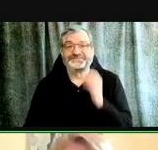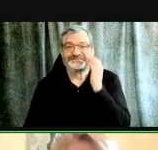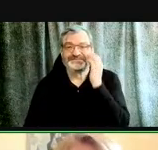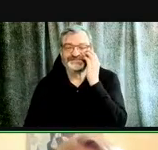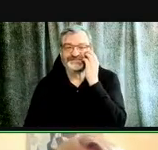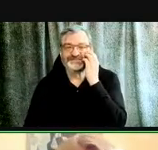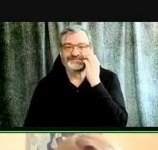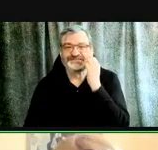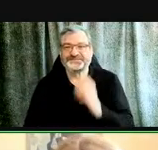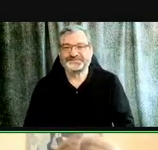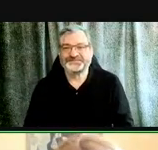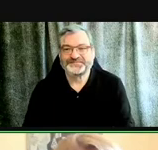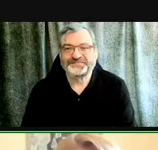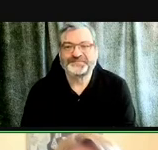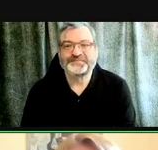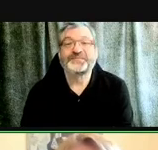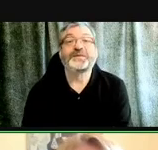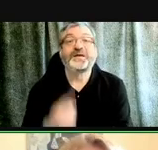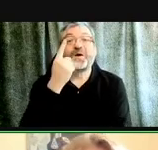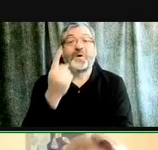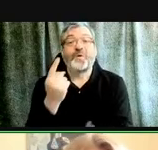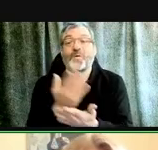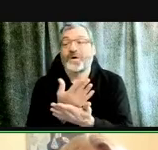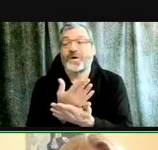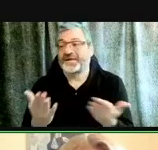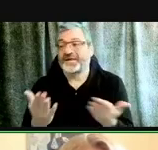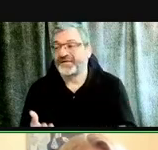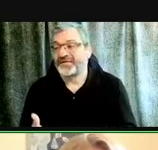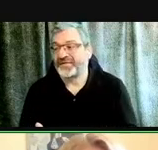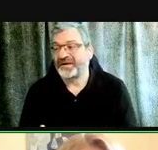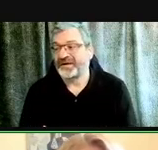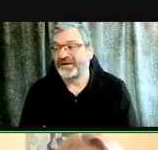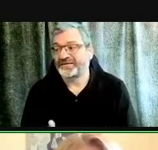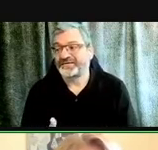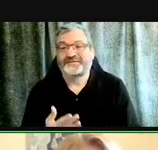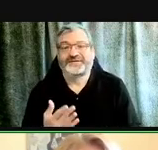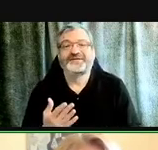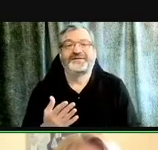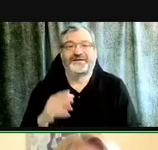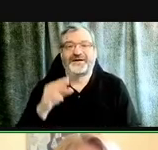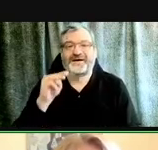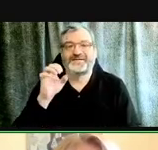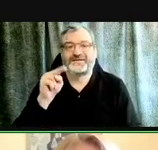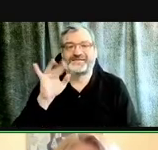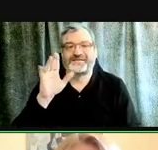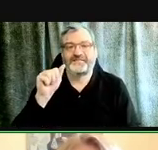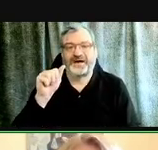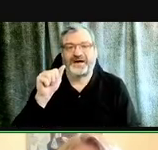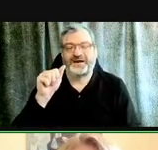So one of the things and Monica, last night you had sent around a list